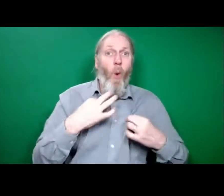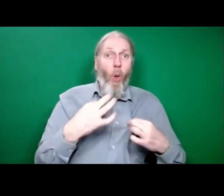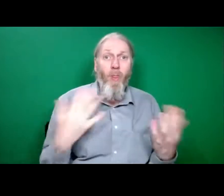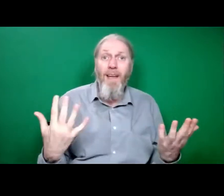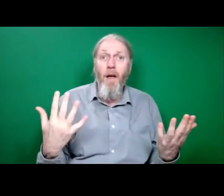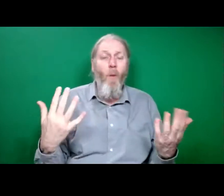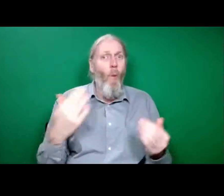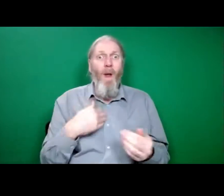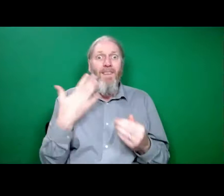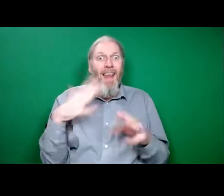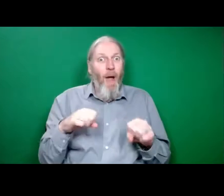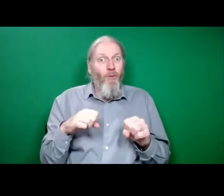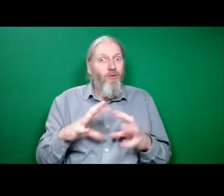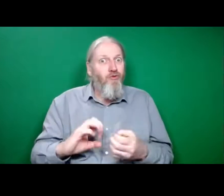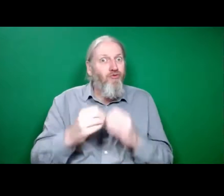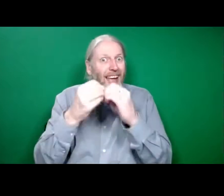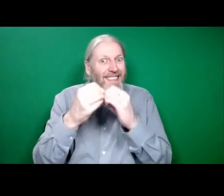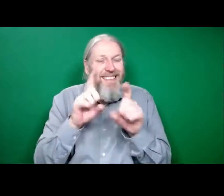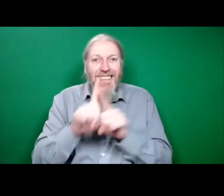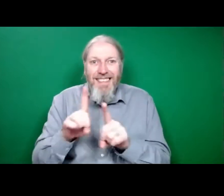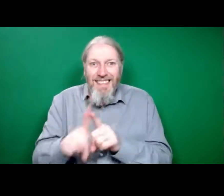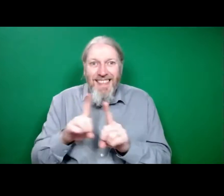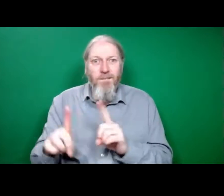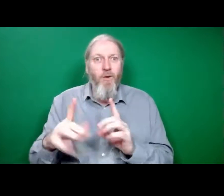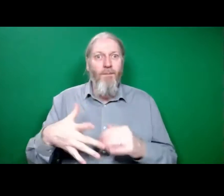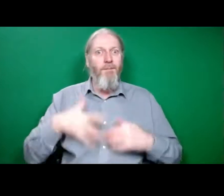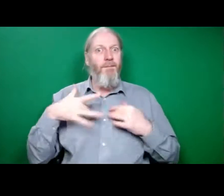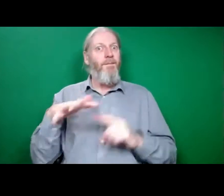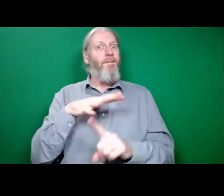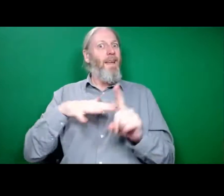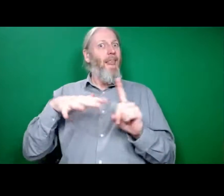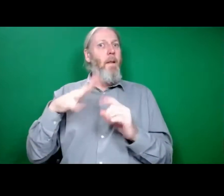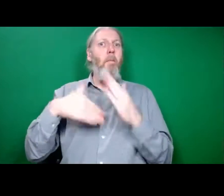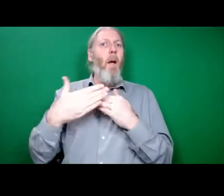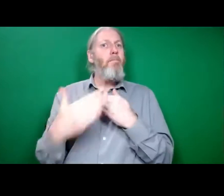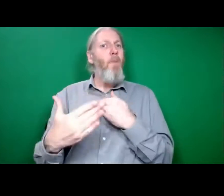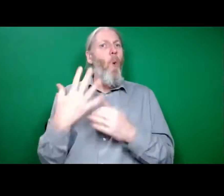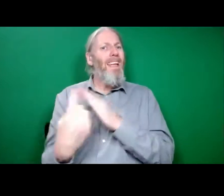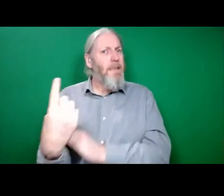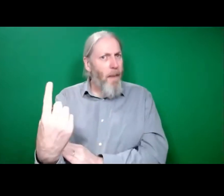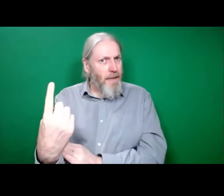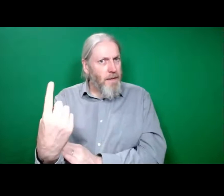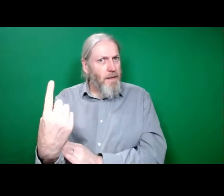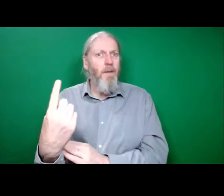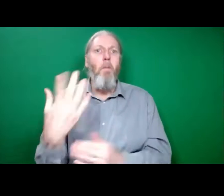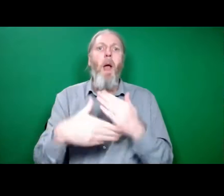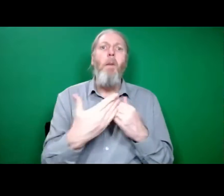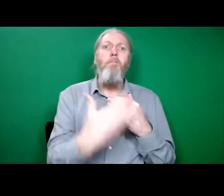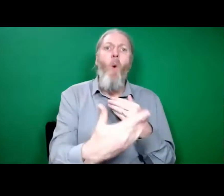for regeneration, it is seen as a way to increase diversification on the high street at a more viable